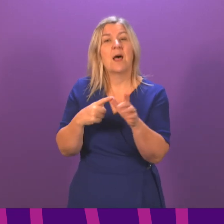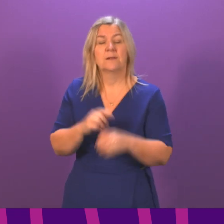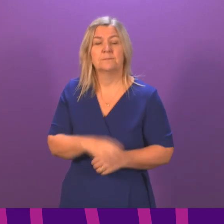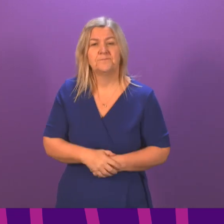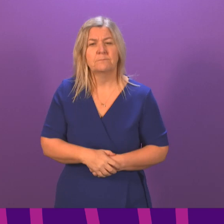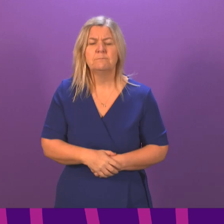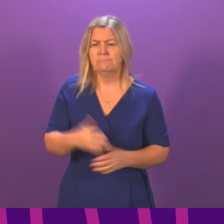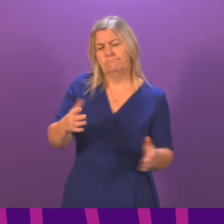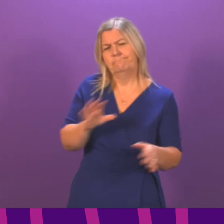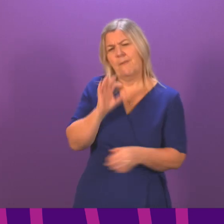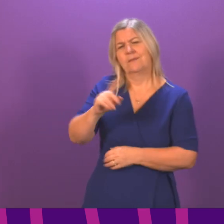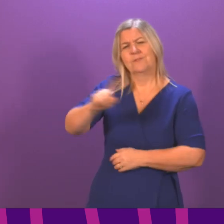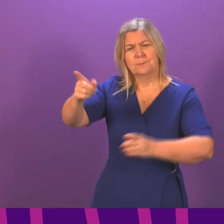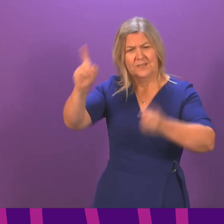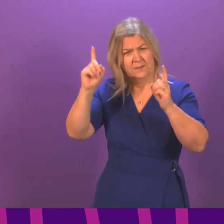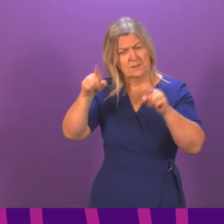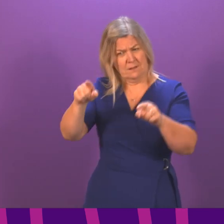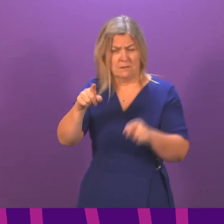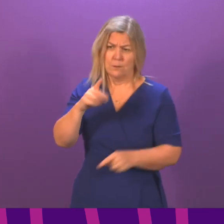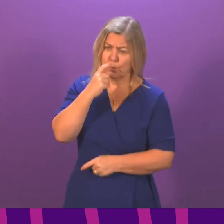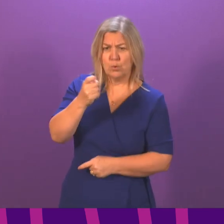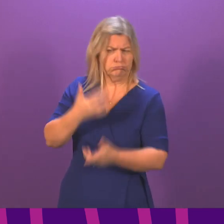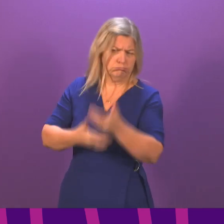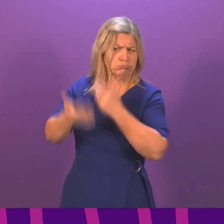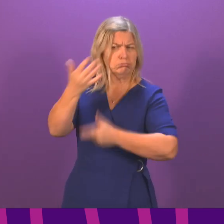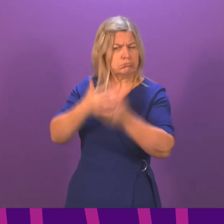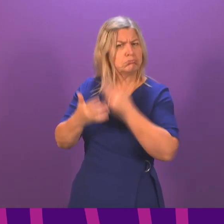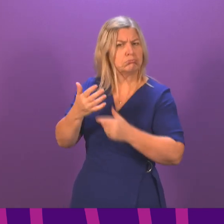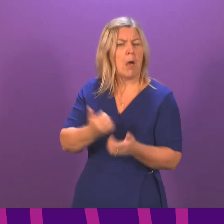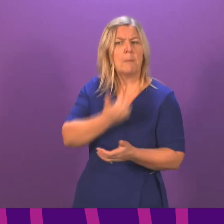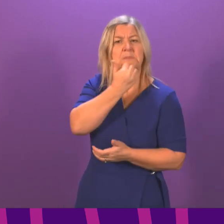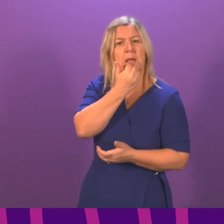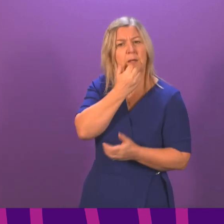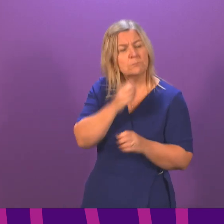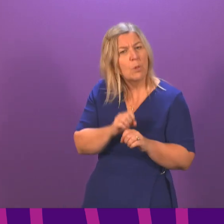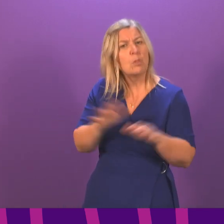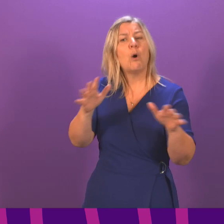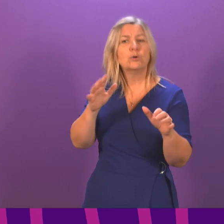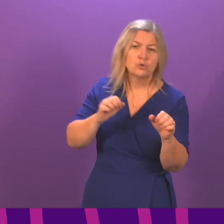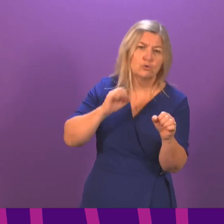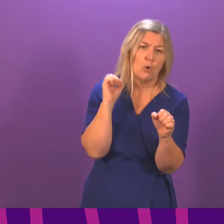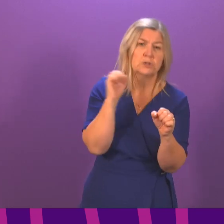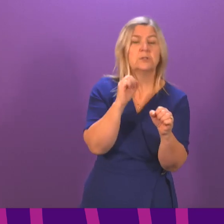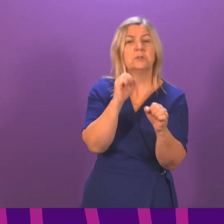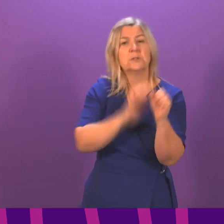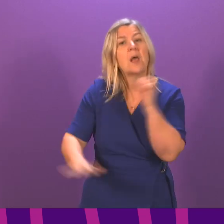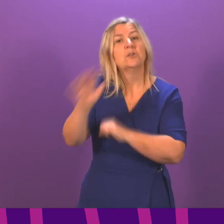To ask the First Minister whether she will provide an update on the launch of the Scottish National Investment Bank. (S5F-04606)